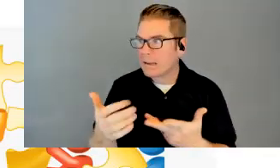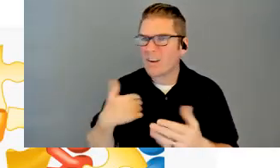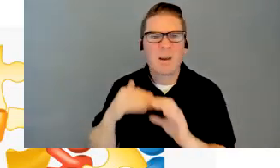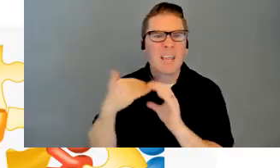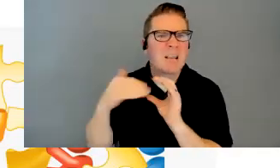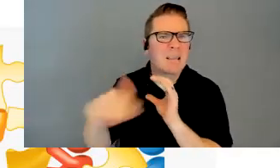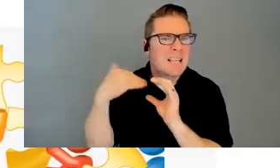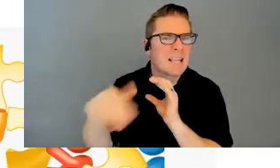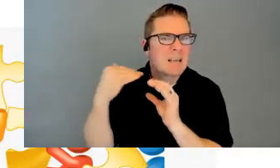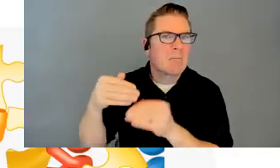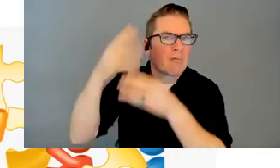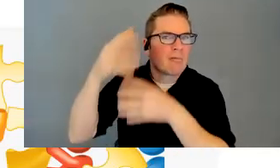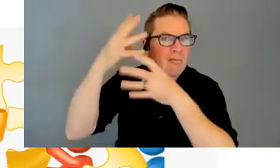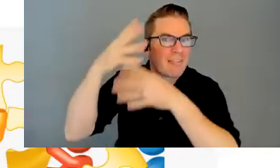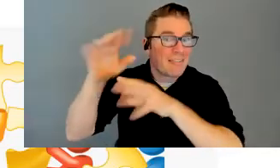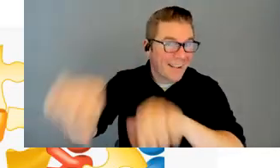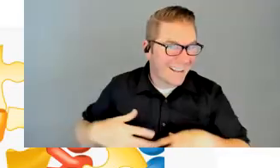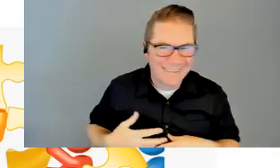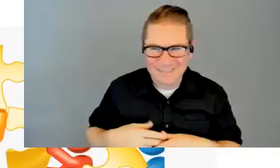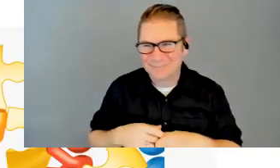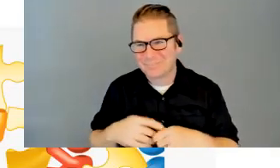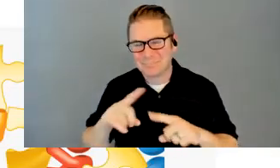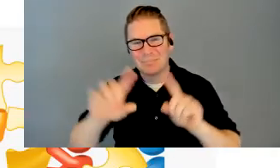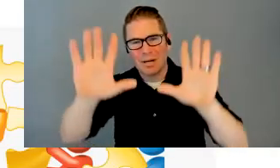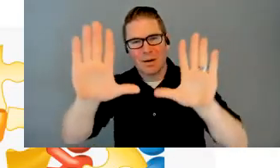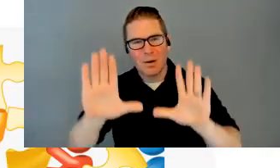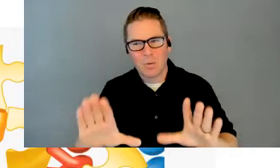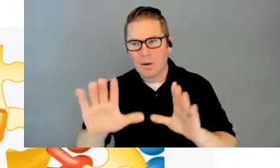But there are wonderful tools on the faculty virtual hub